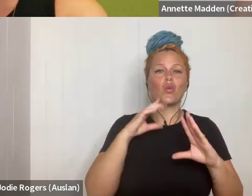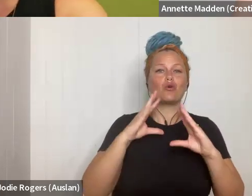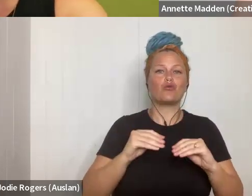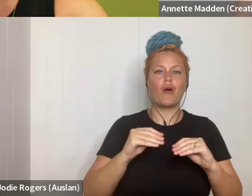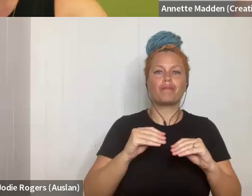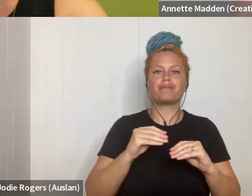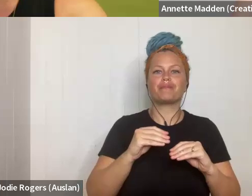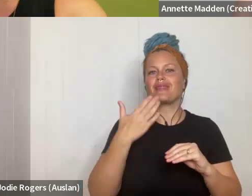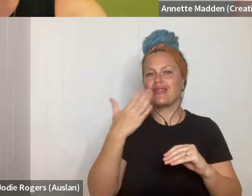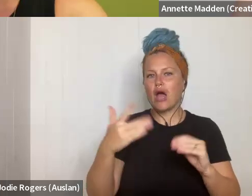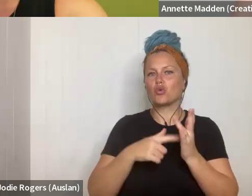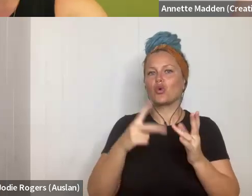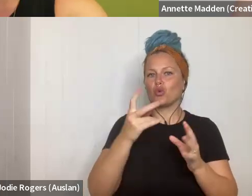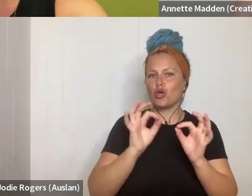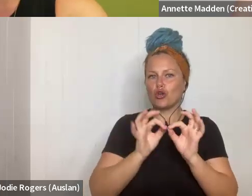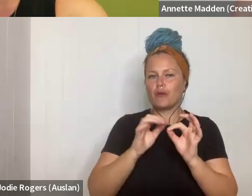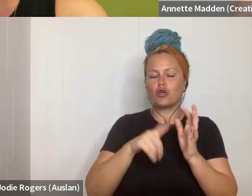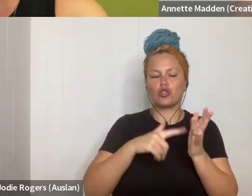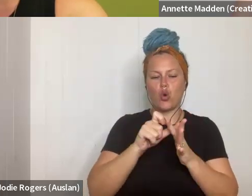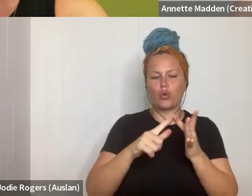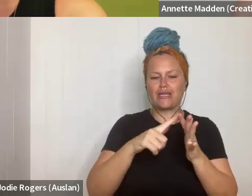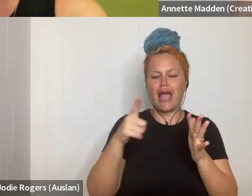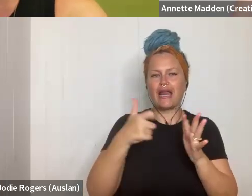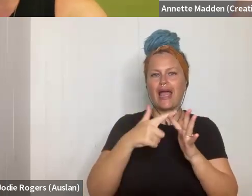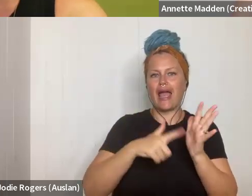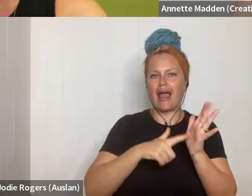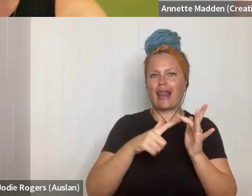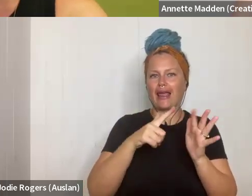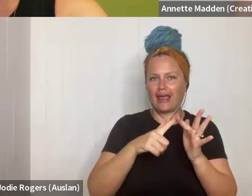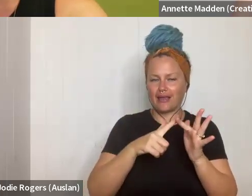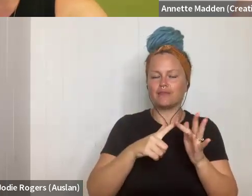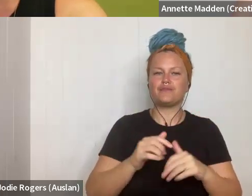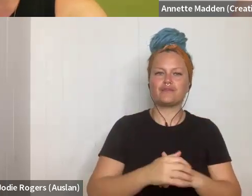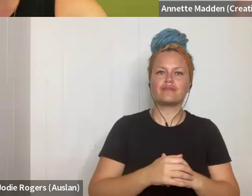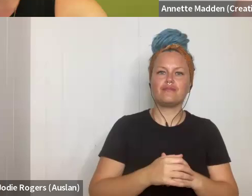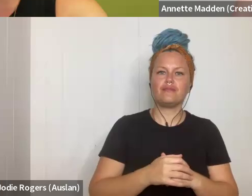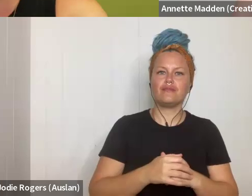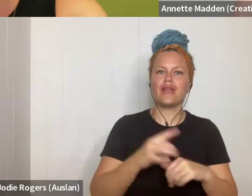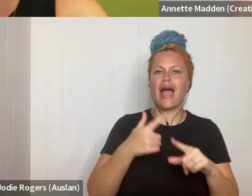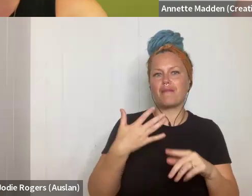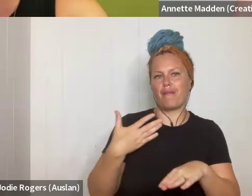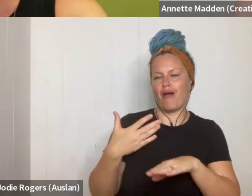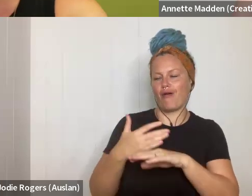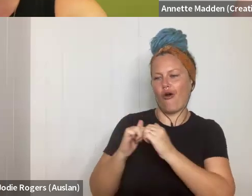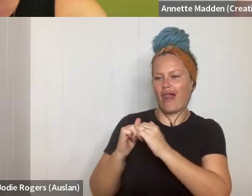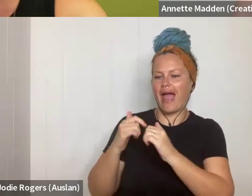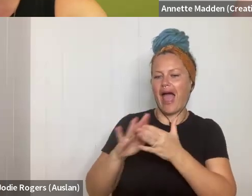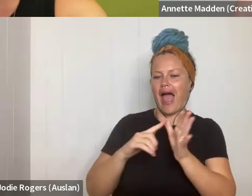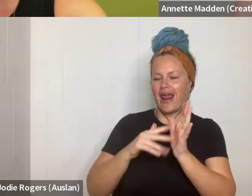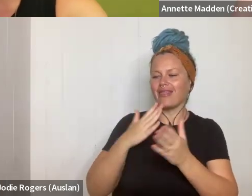ambition of the circus and physical theatre sector through this program. Thank you again we will leave it there.